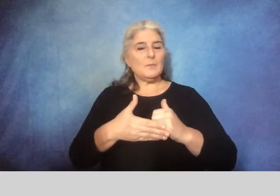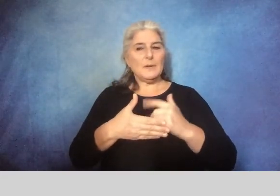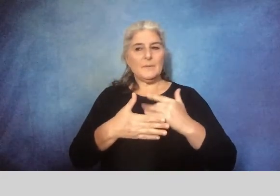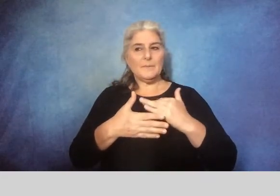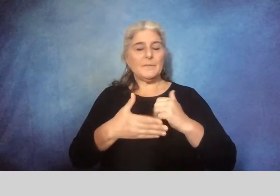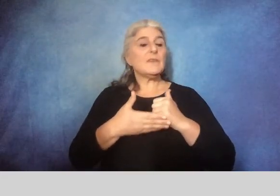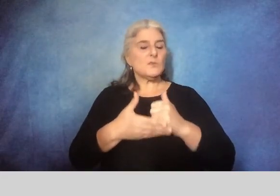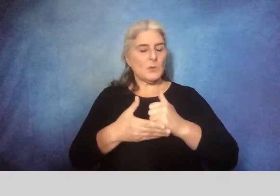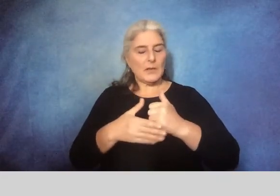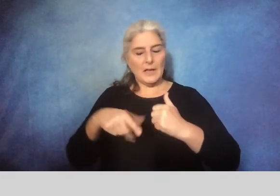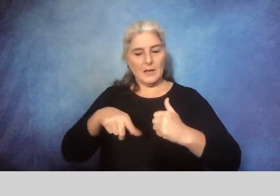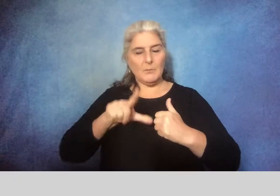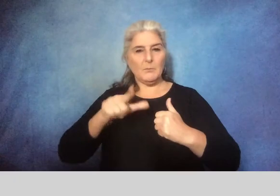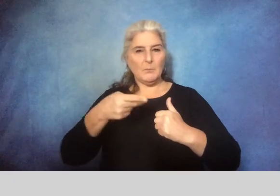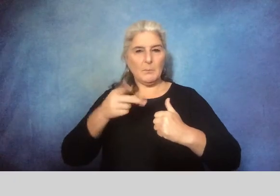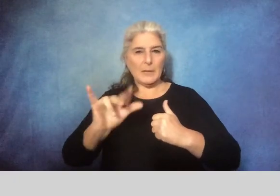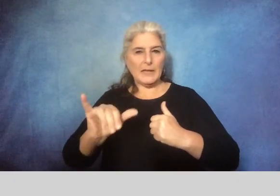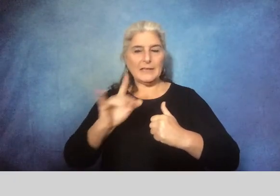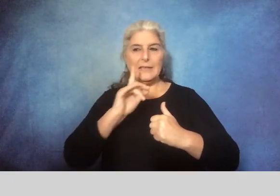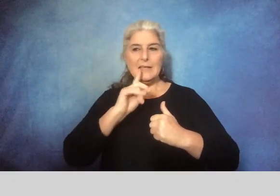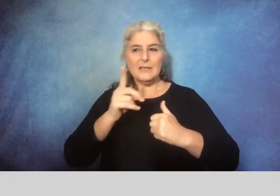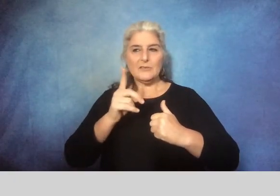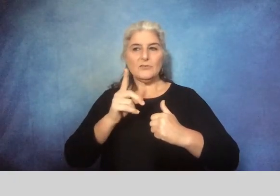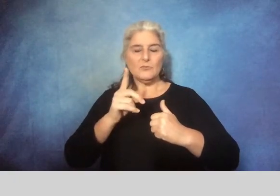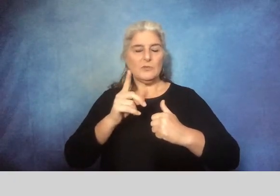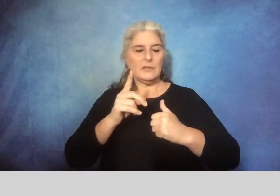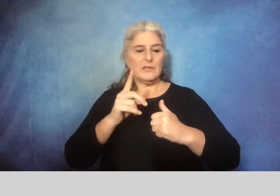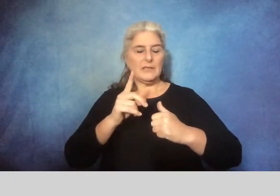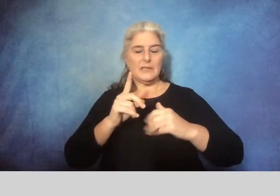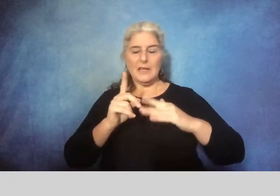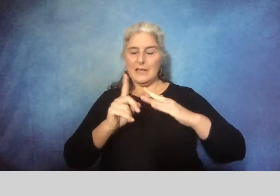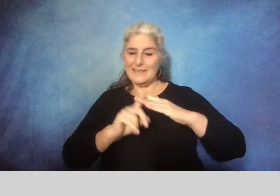pluggy to exit the execution loop as early as possible.